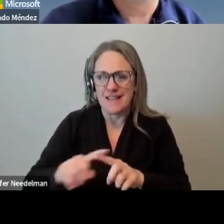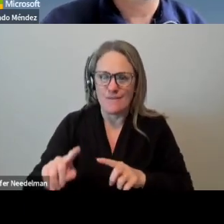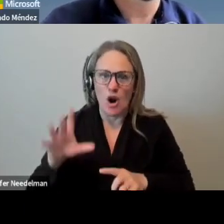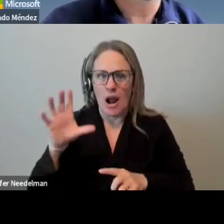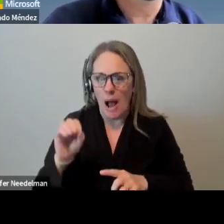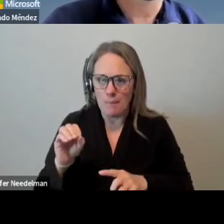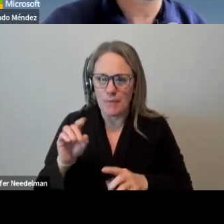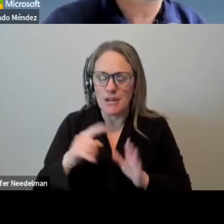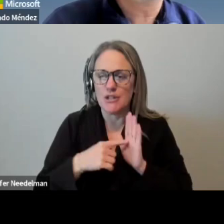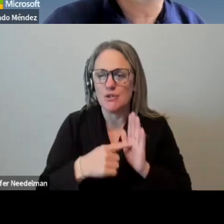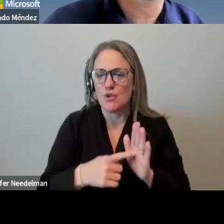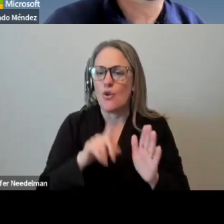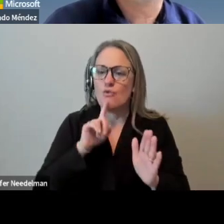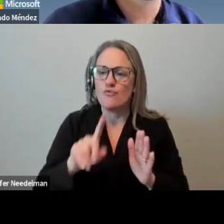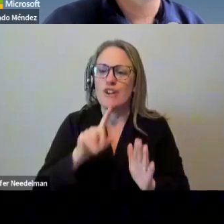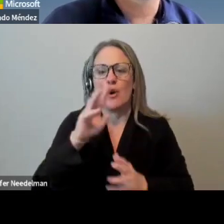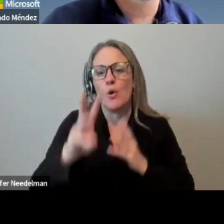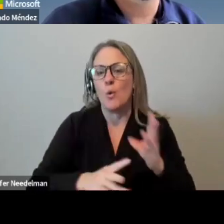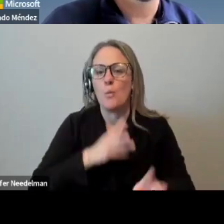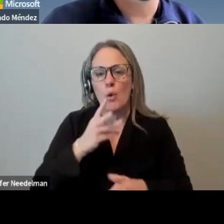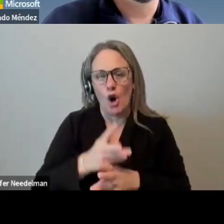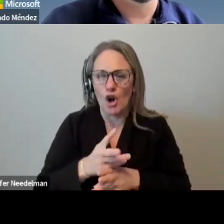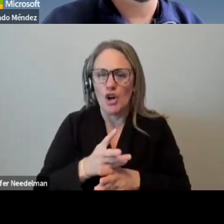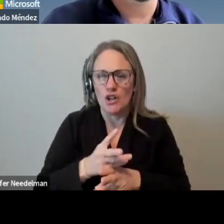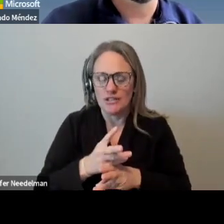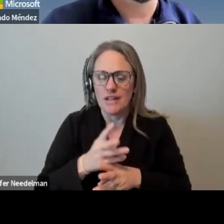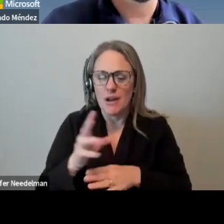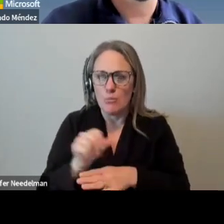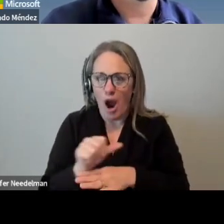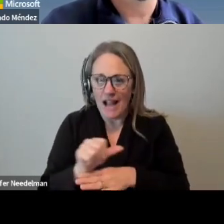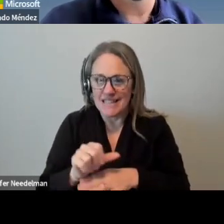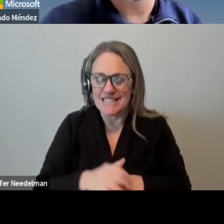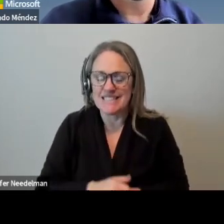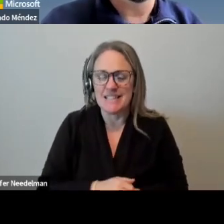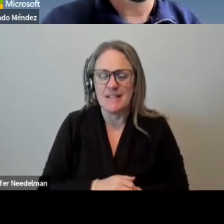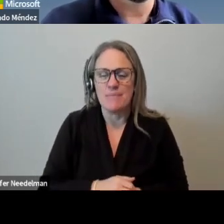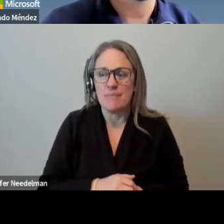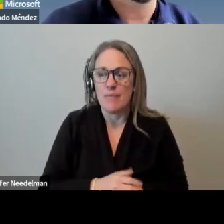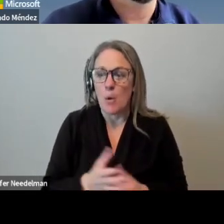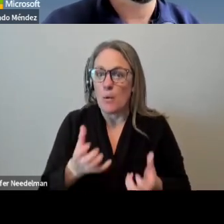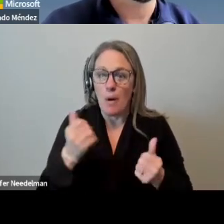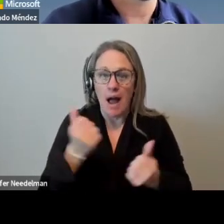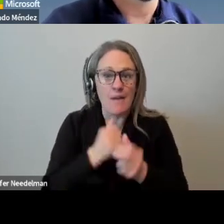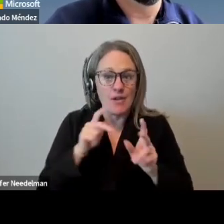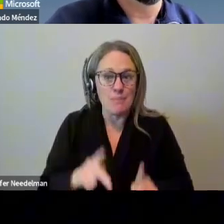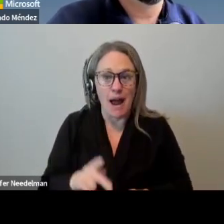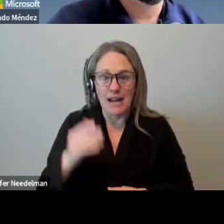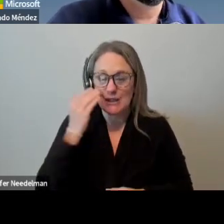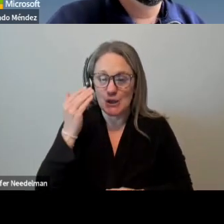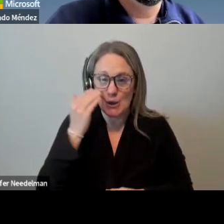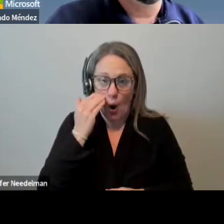and our goal is that everyone has fundamental knowledge about accessibility regardless of their disciplines.